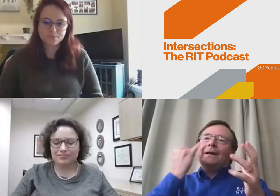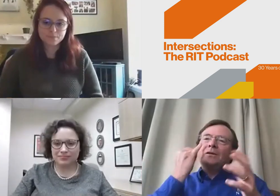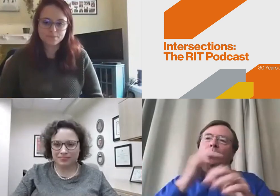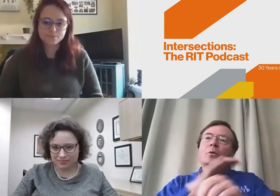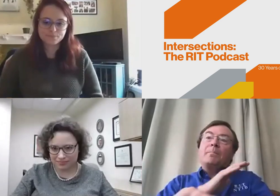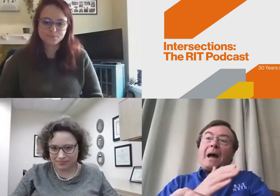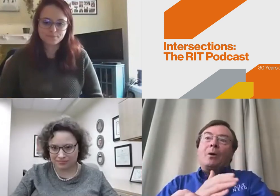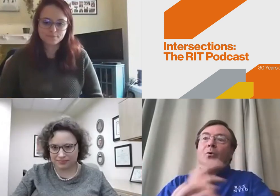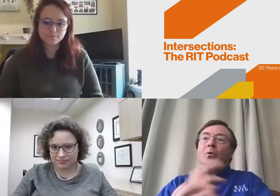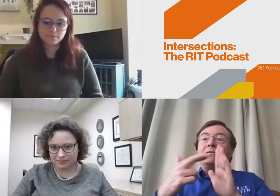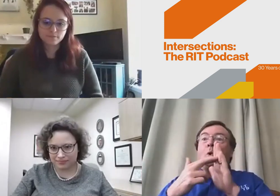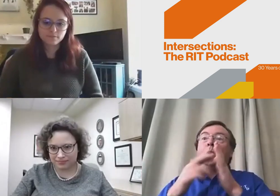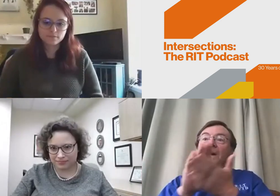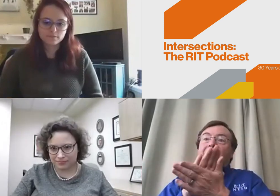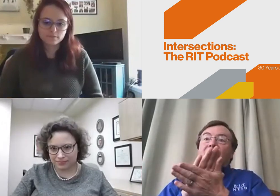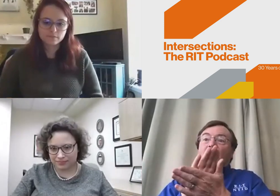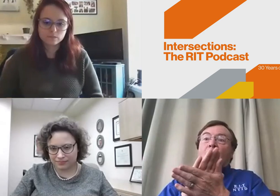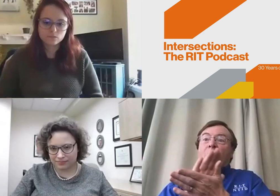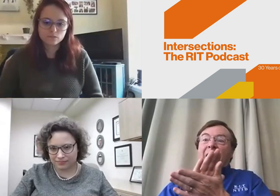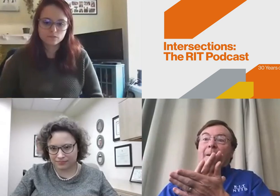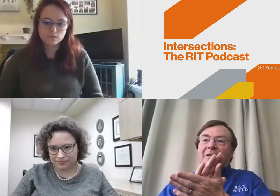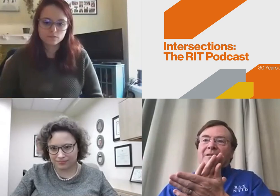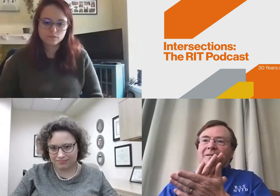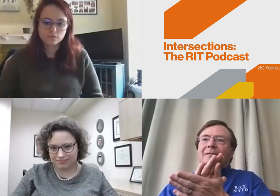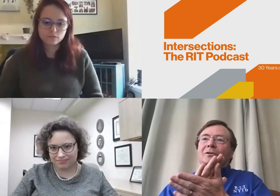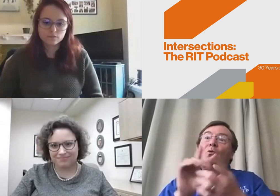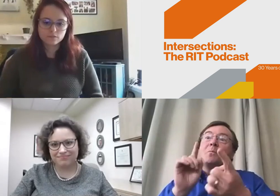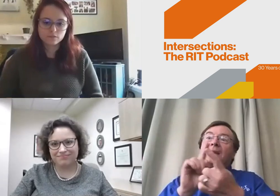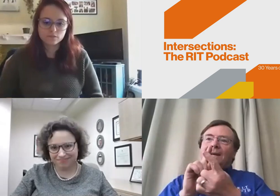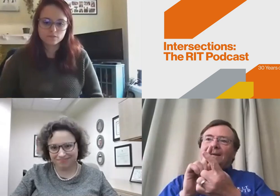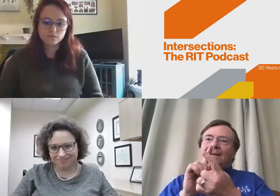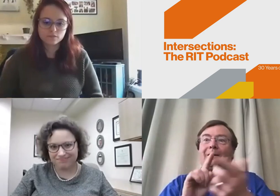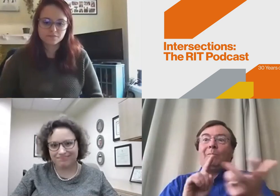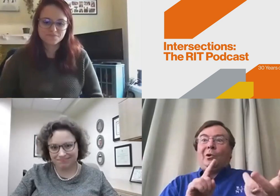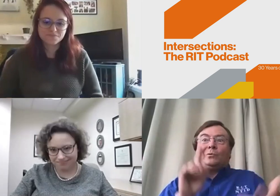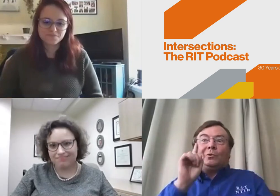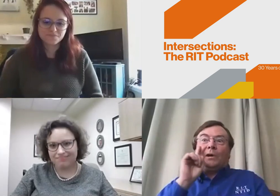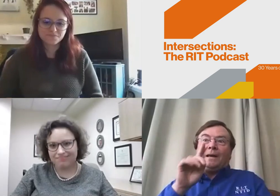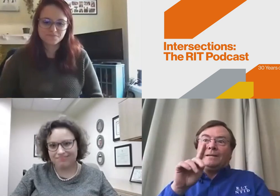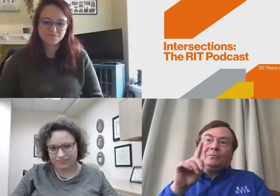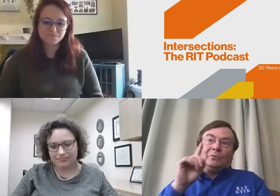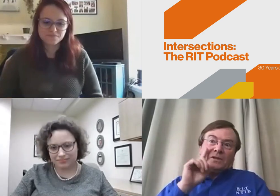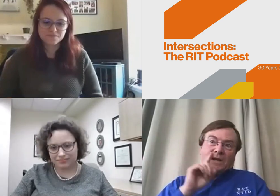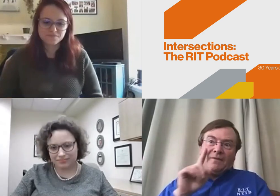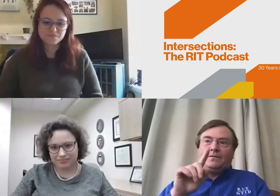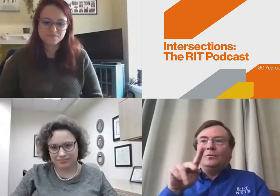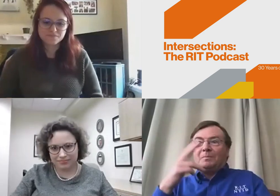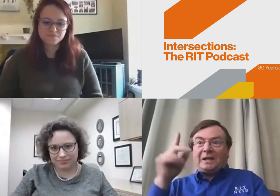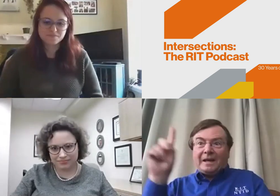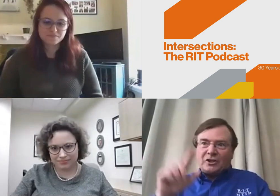And so, the power of role models on our campus, and meeting someone who's deaf with a PhD